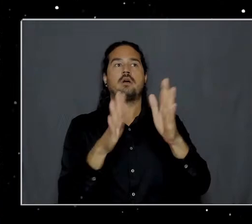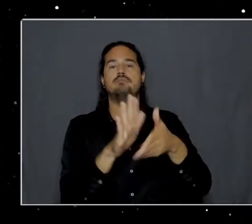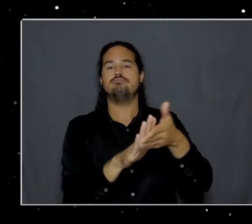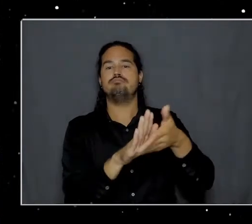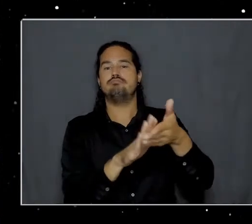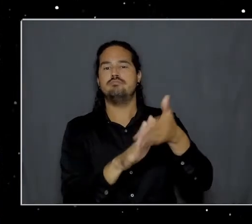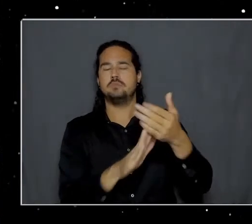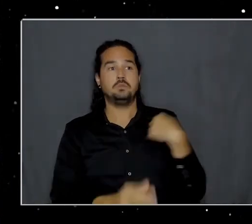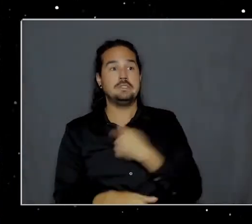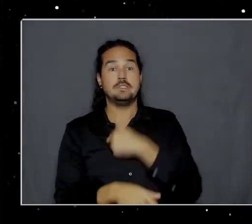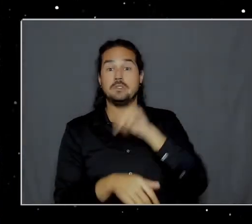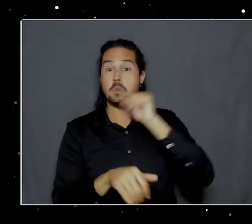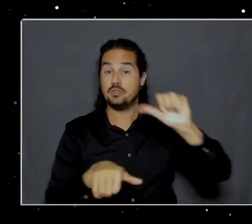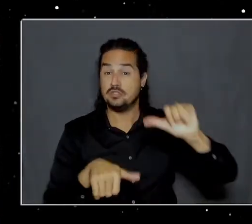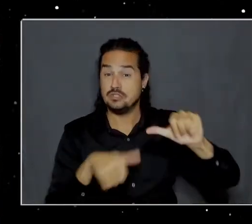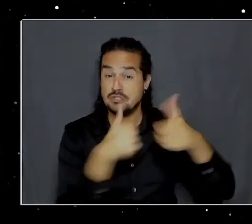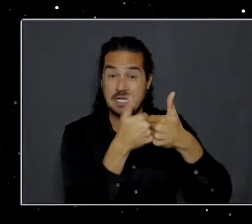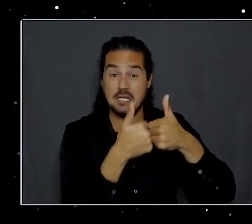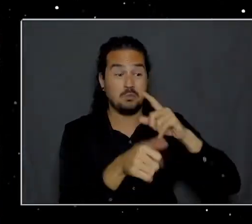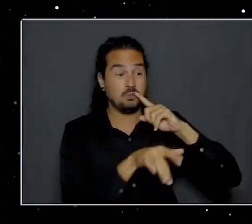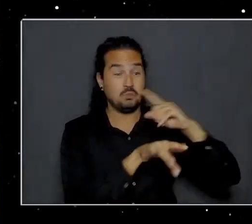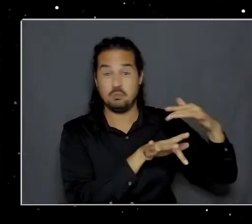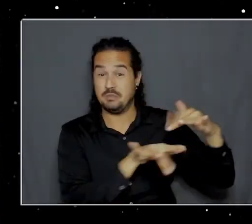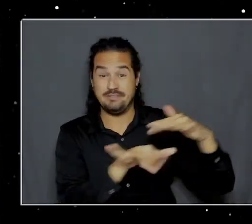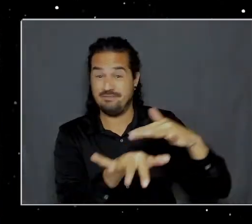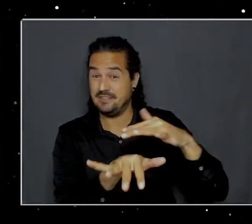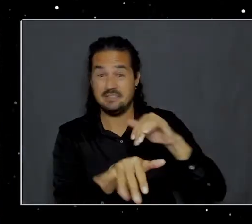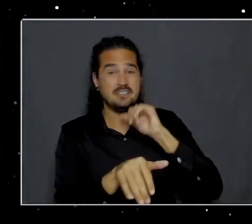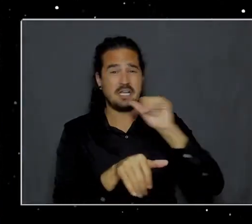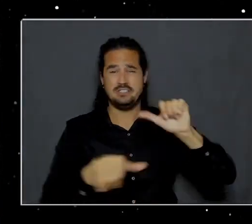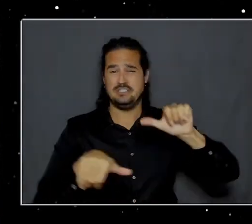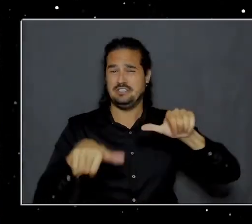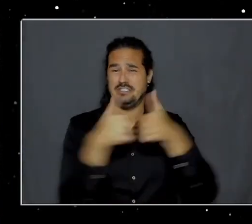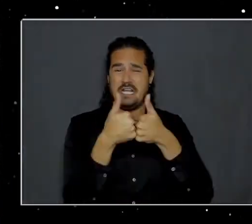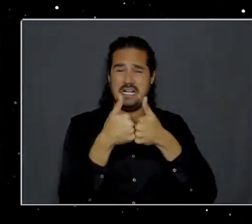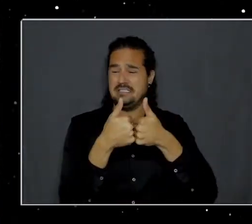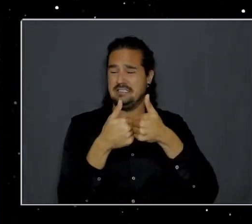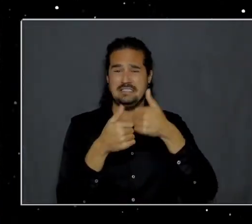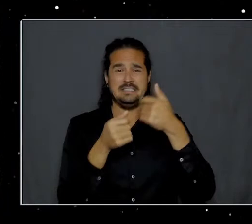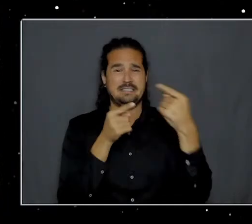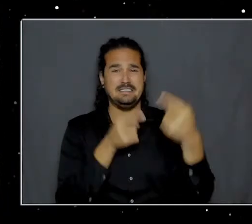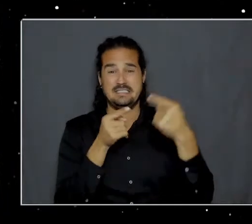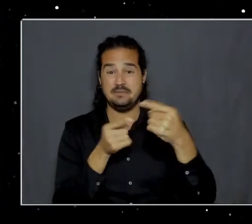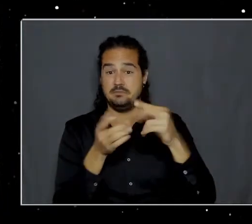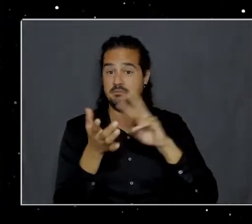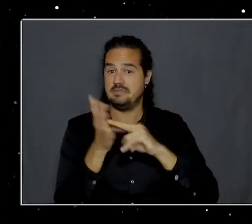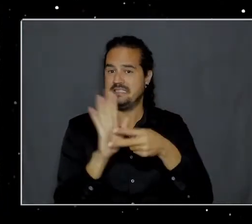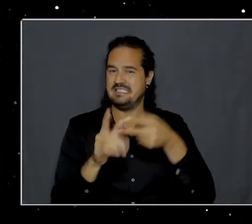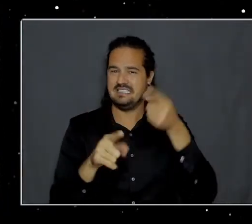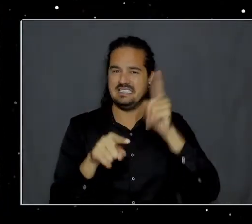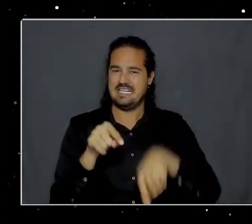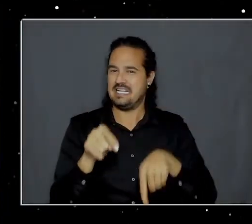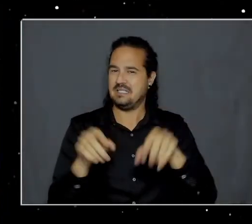THE STREAM, IF WE'RE GOING TO GO AGAINST THE CURRENT, IT REQUIRES